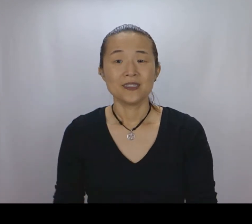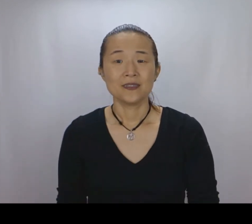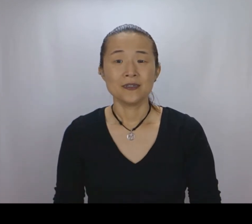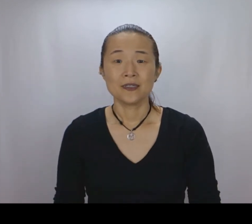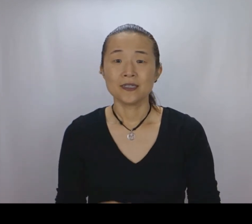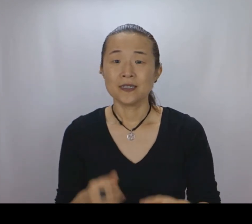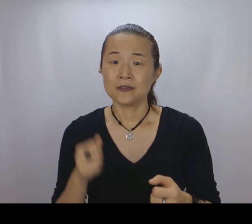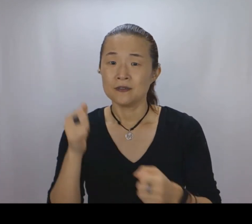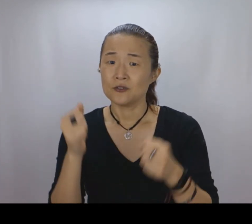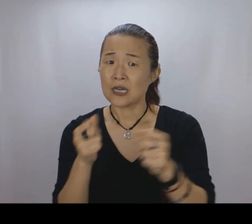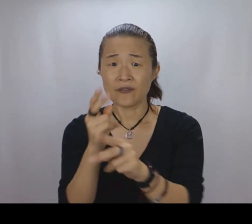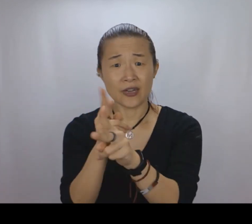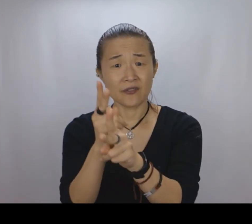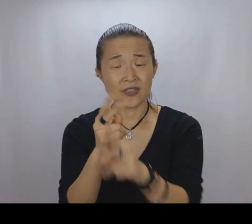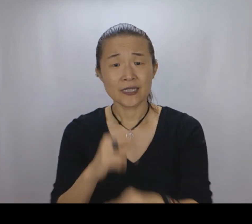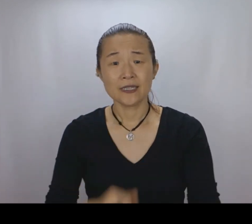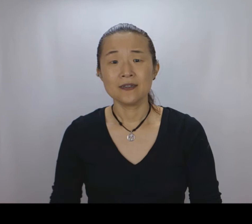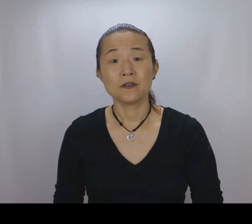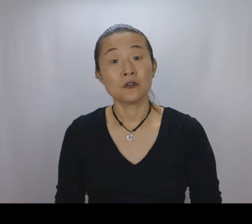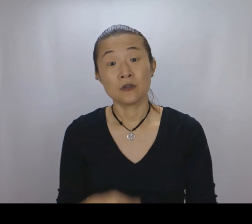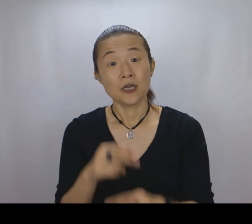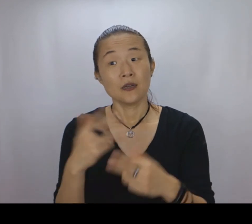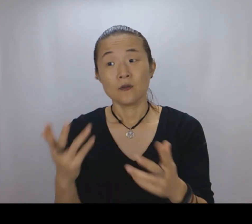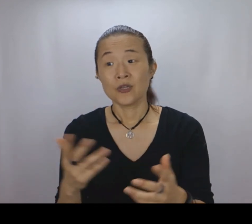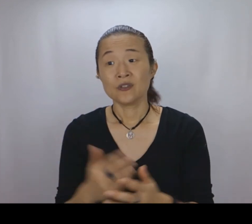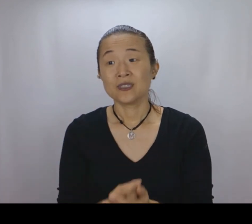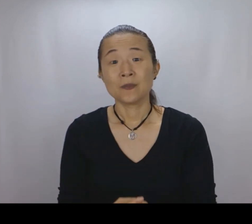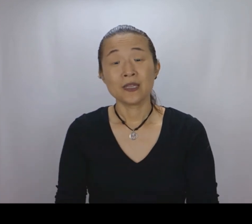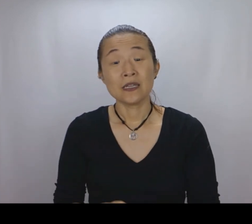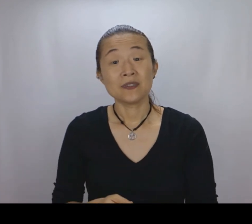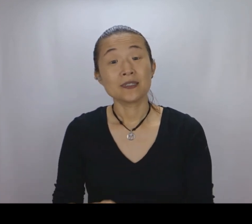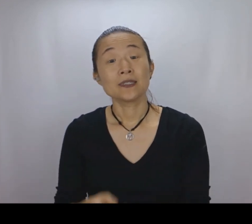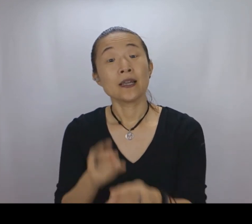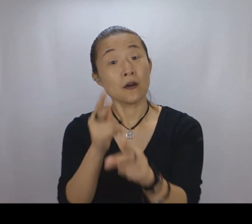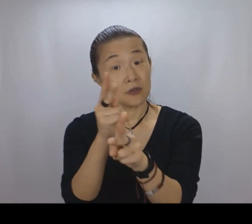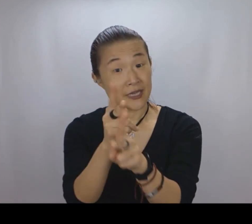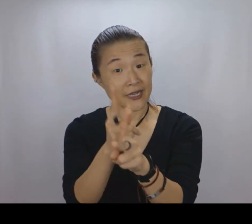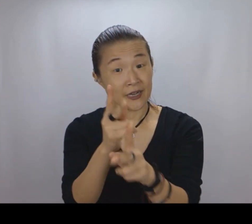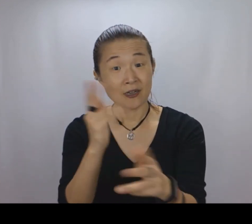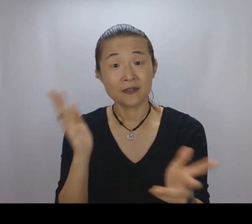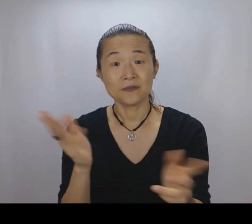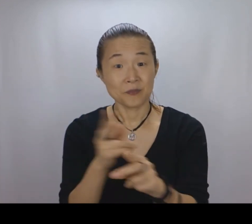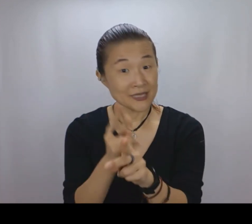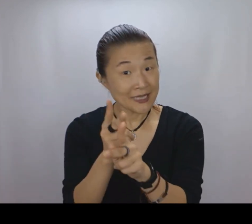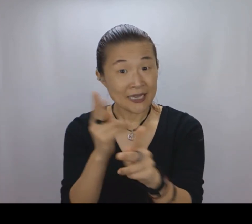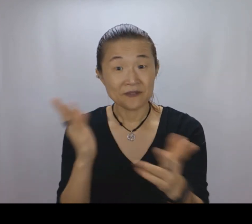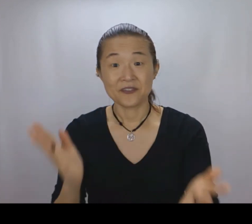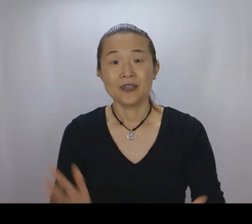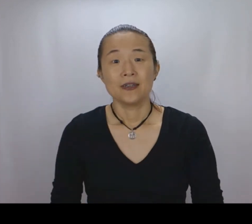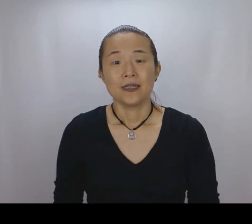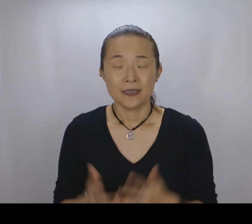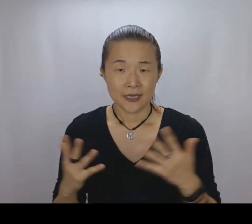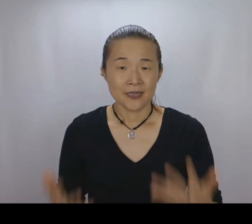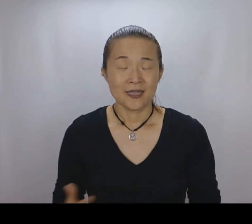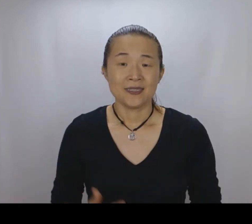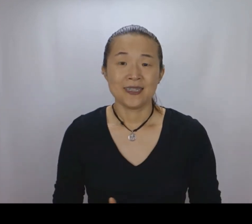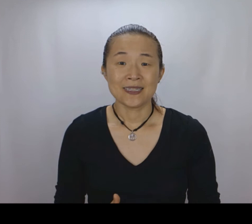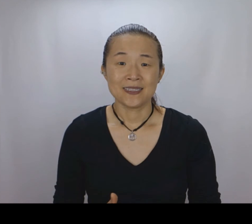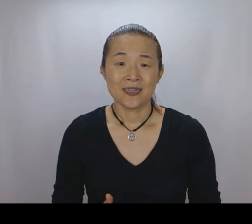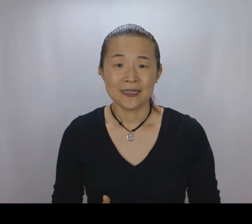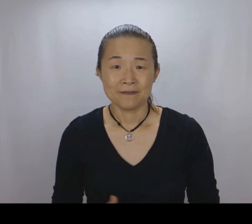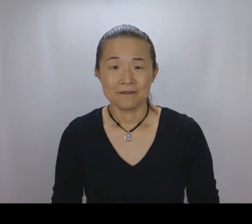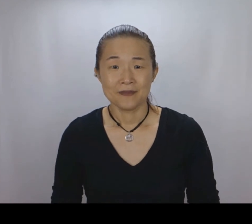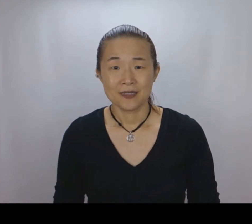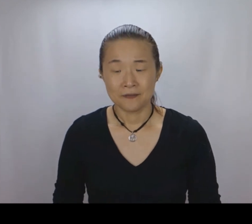So, you can say, you know, "Drive carefully," or when someone leaves you can say, "Oh, take care. Be safe," and that's that sign.